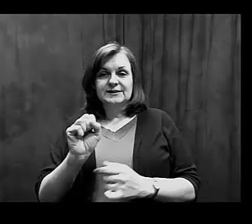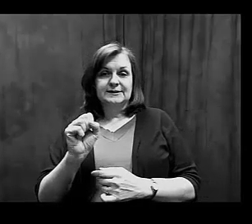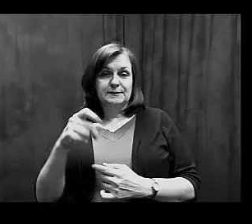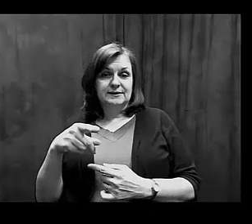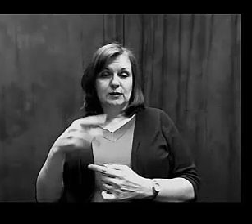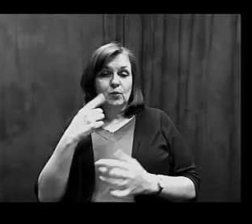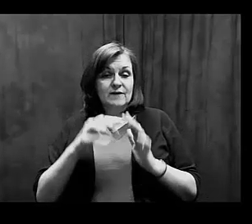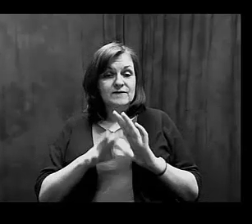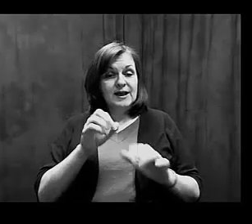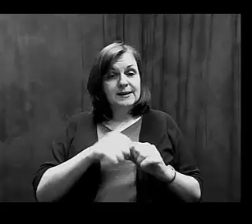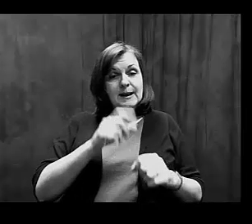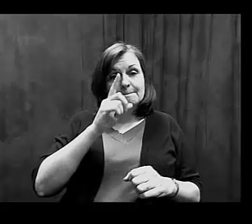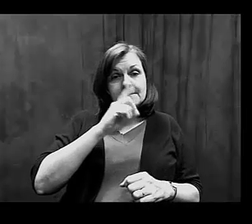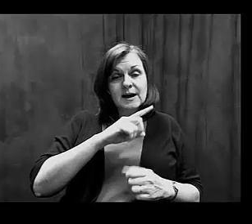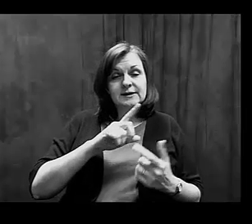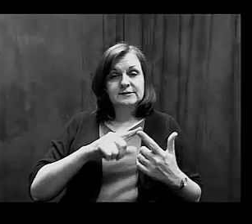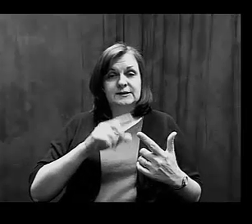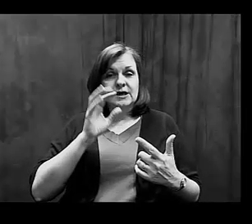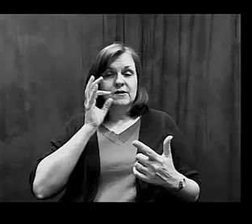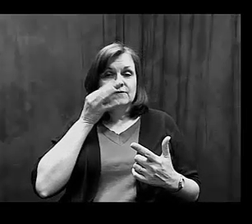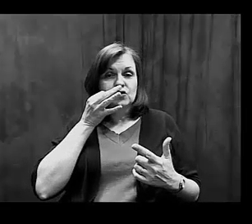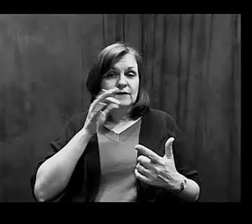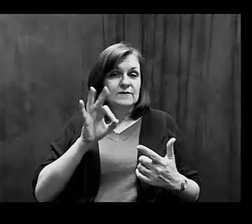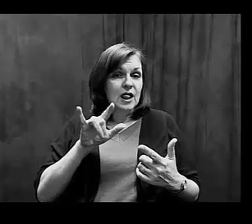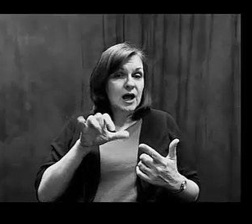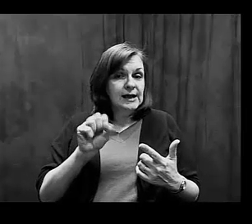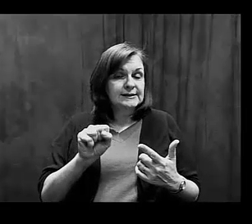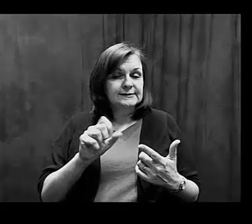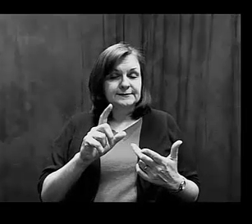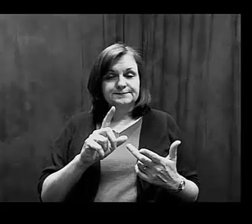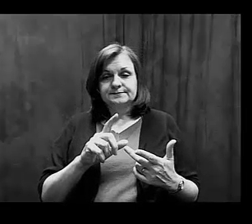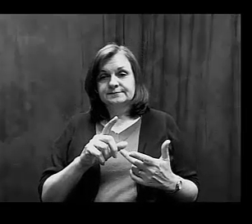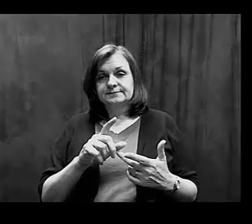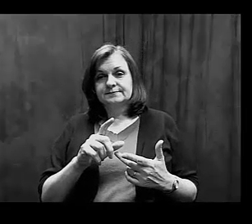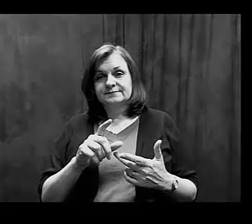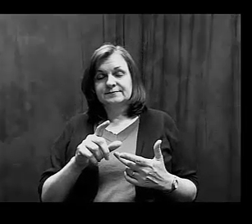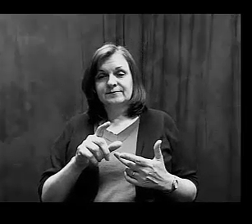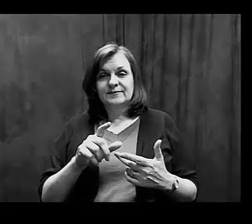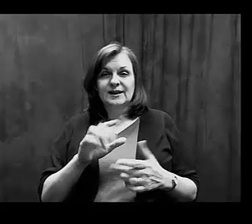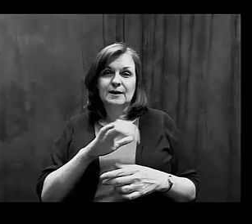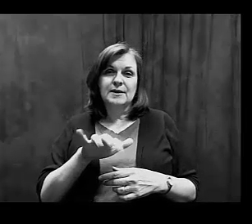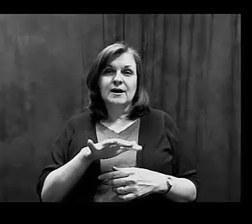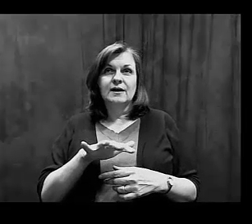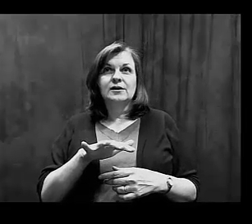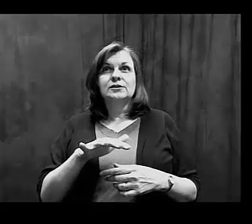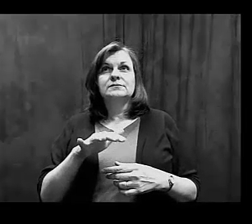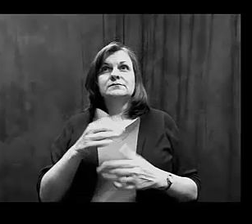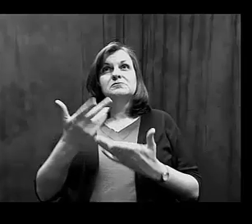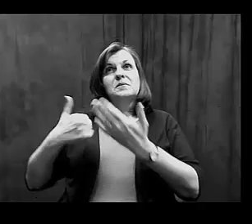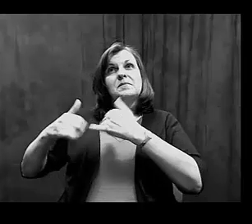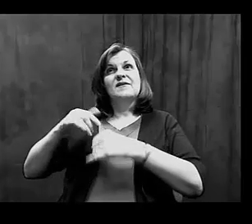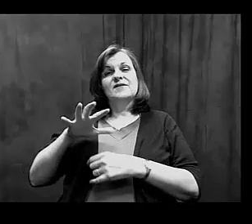mice and flies -- split about 550,000,000 years ago will look at that the animal kingdom